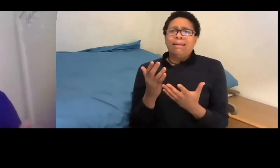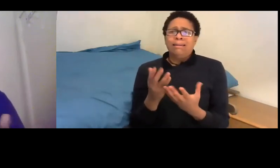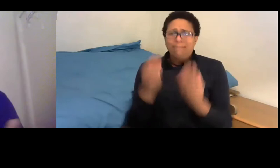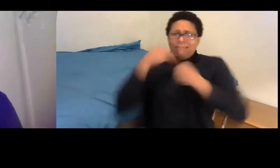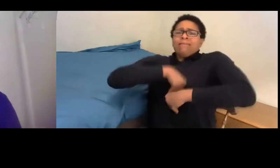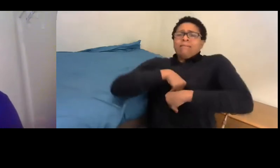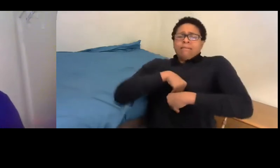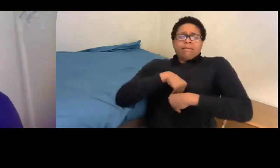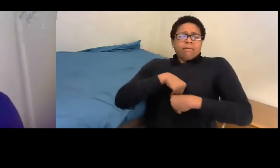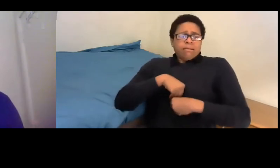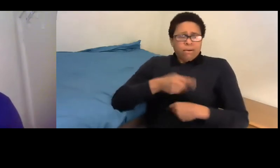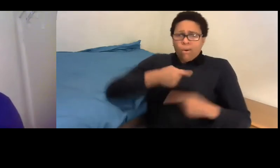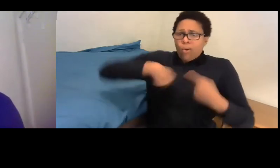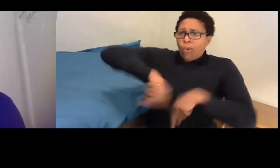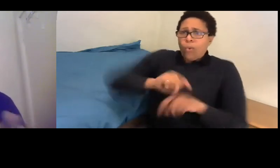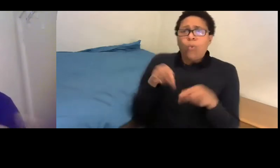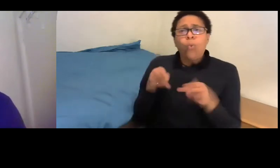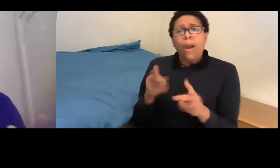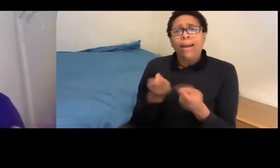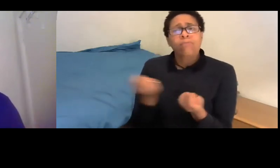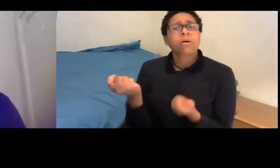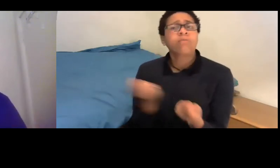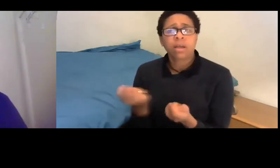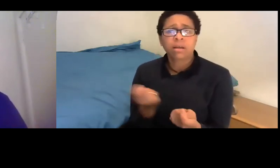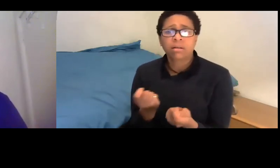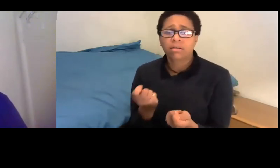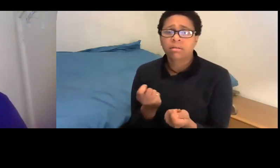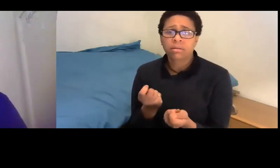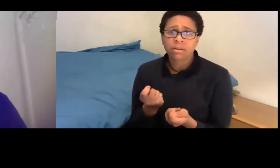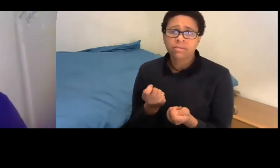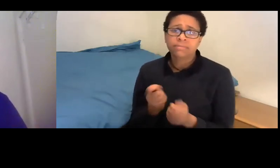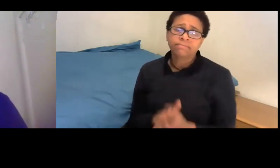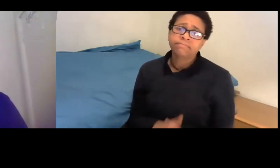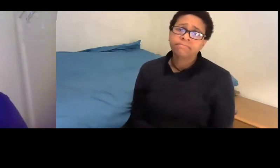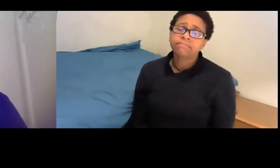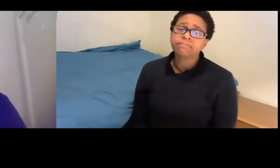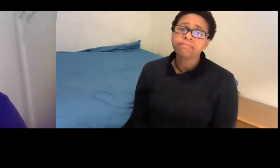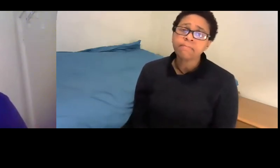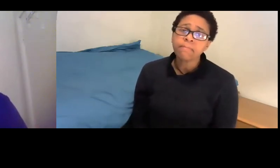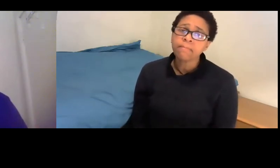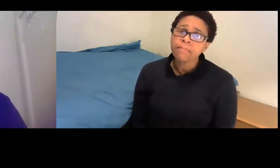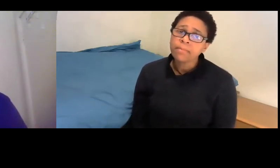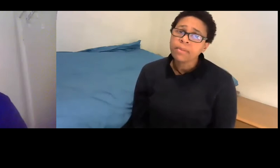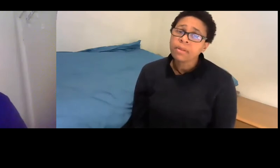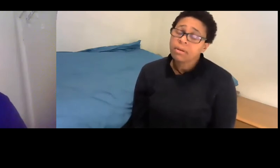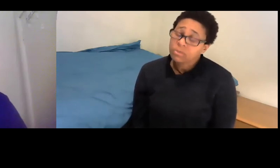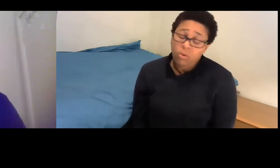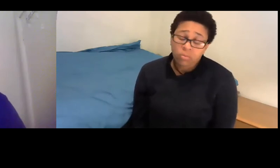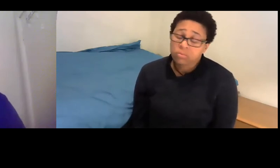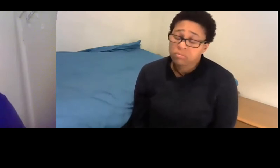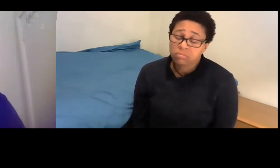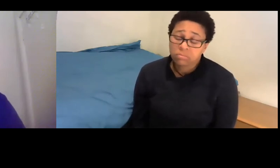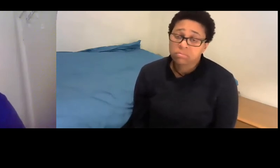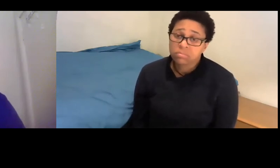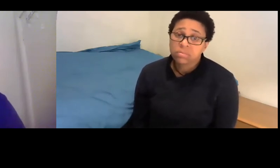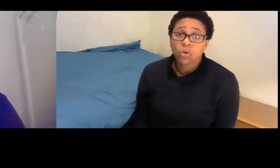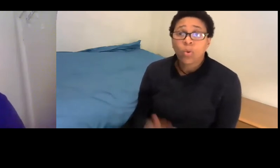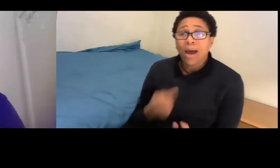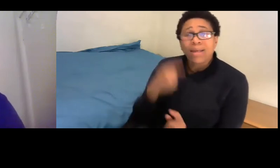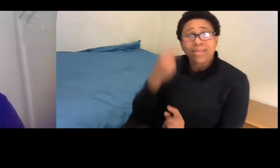way of governing the population. And, you know, Foucault would have a lot to say, in terms of biopolitics and governmentality